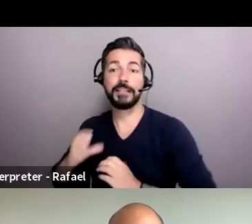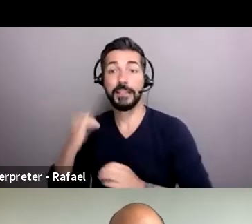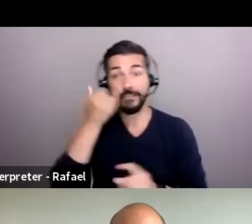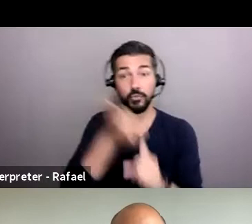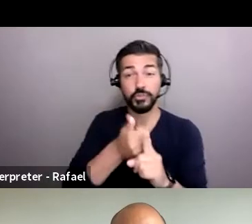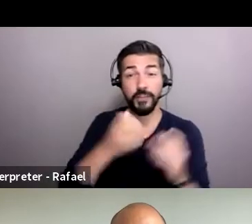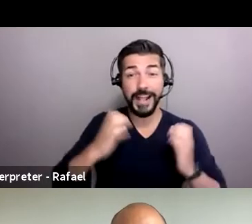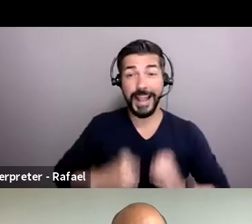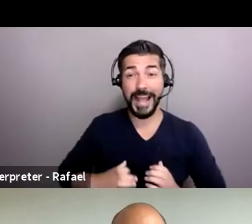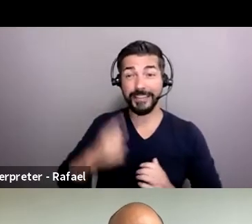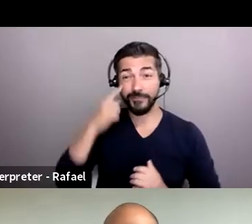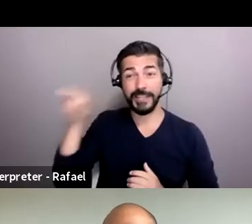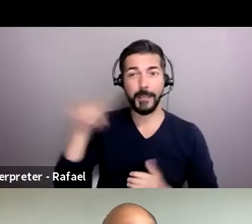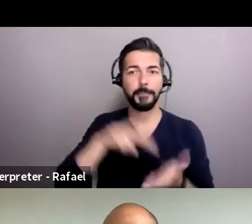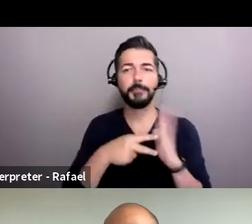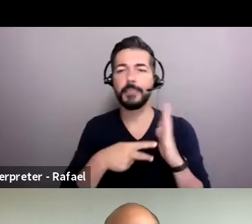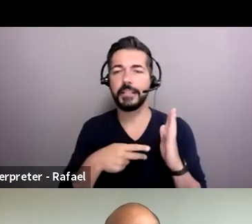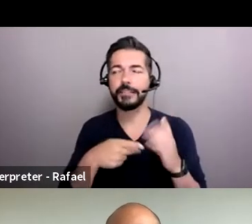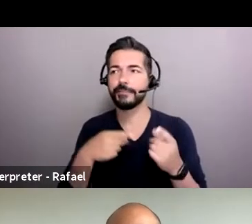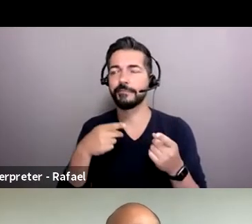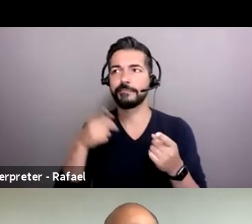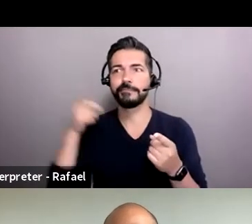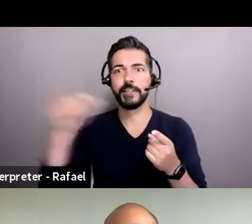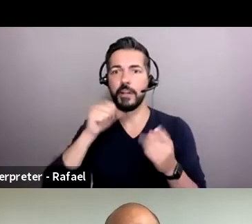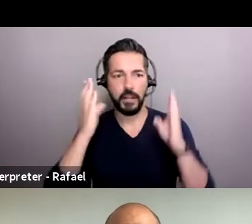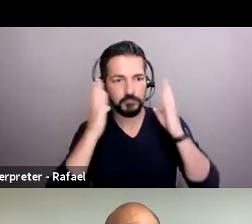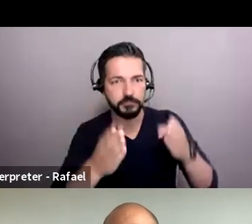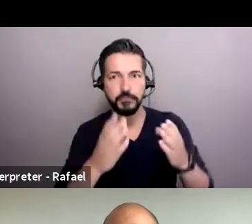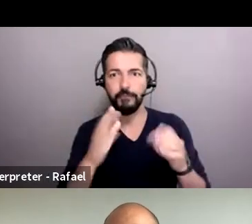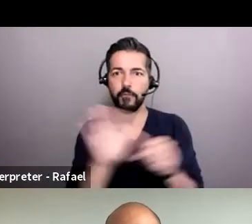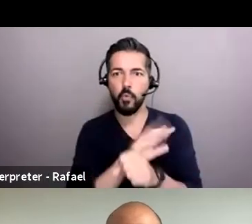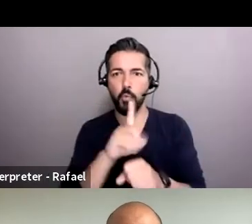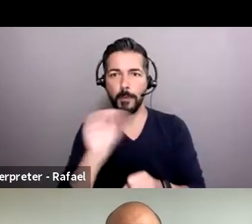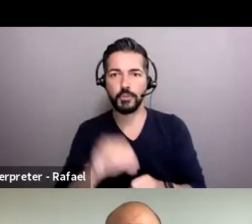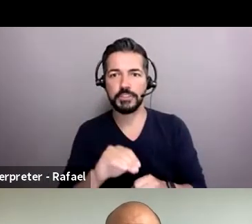have the kind of visibility into how many hours per week